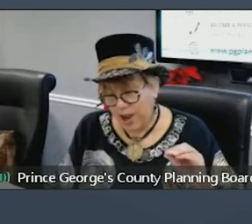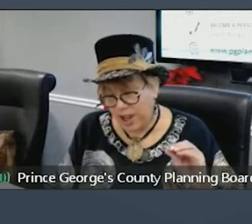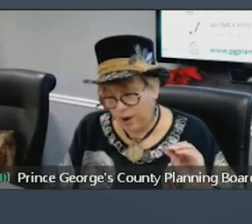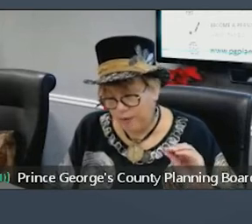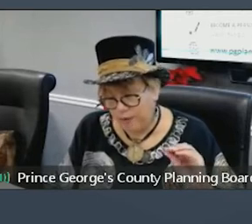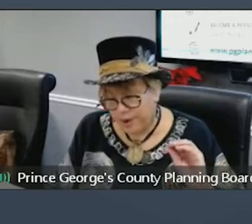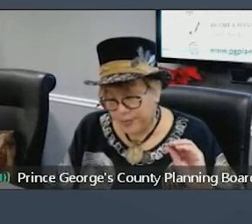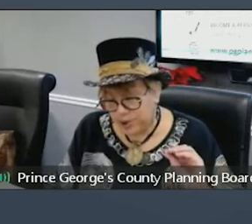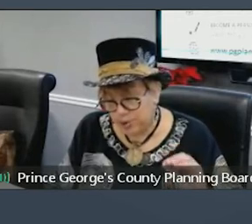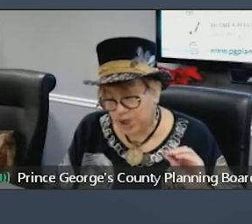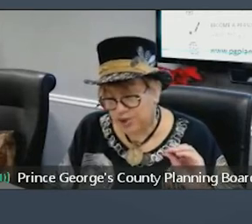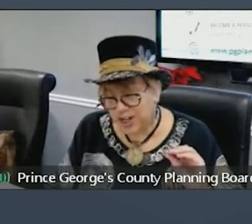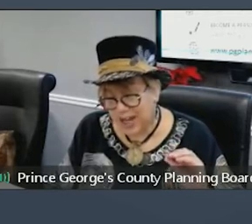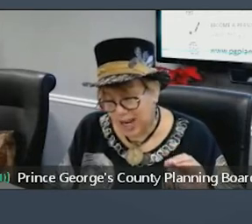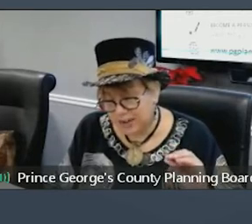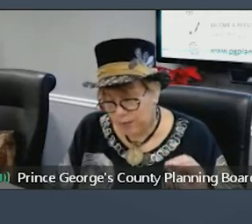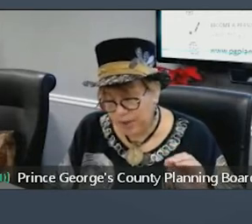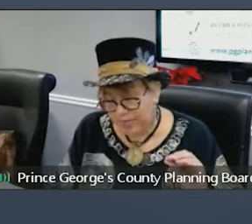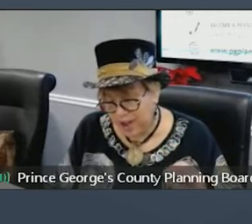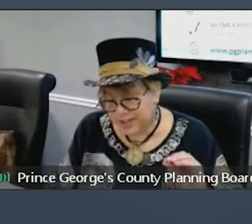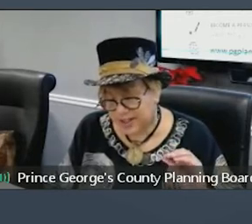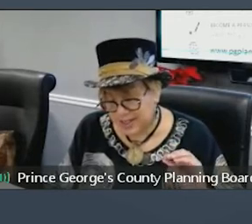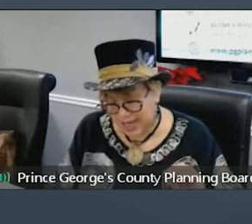And over 294,000 deaths in the United States.